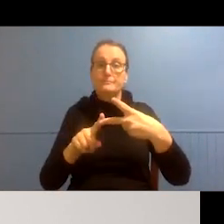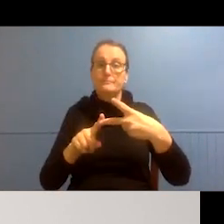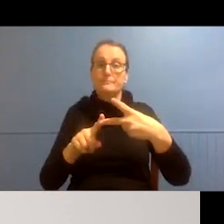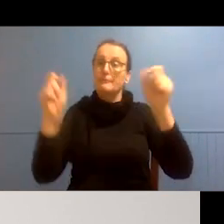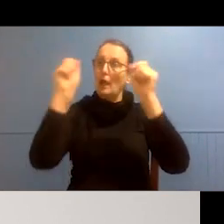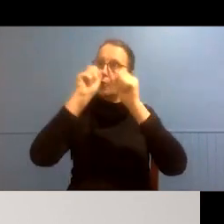other culture.